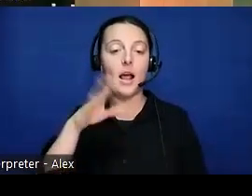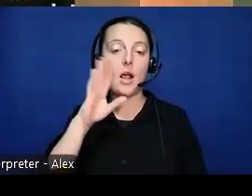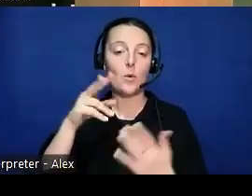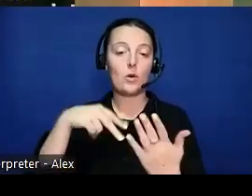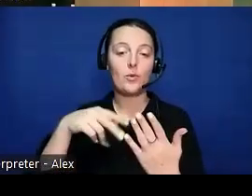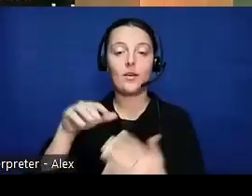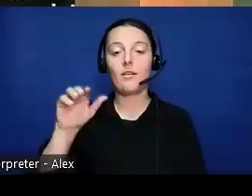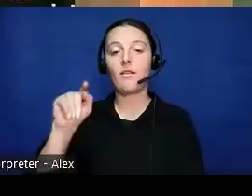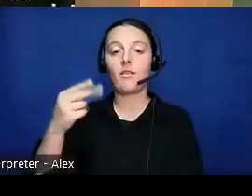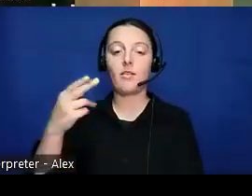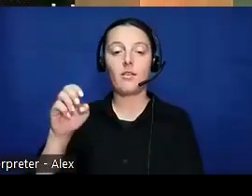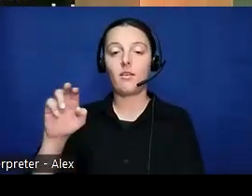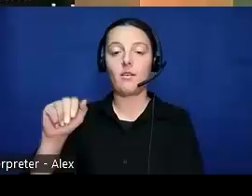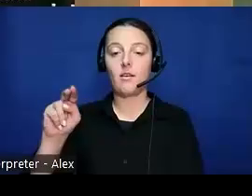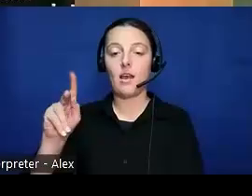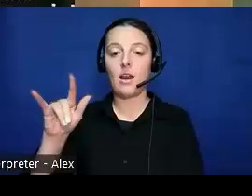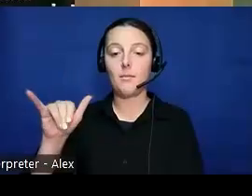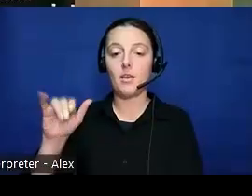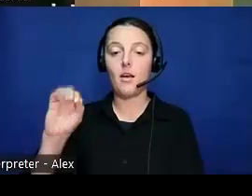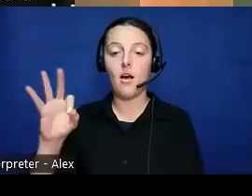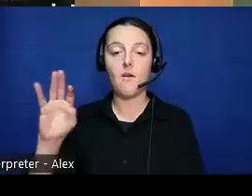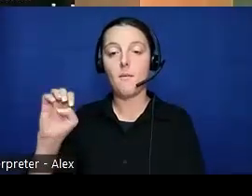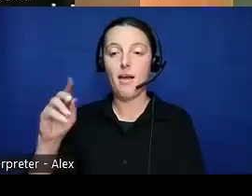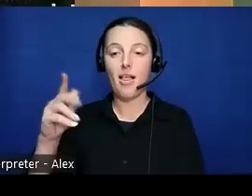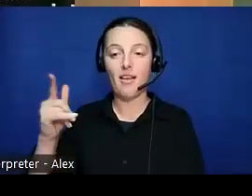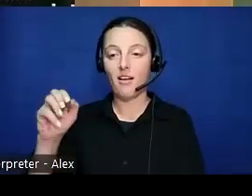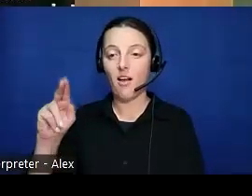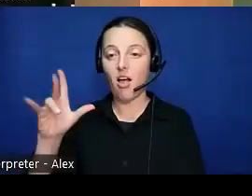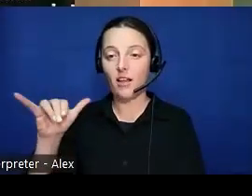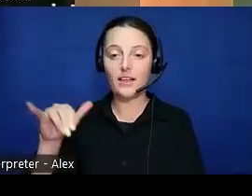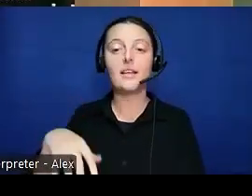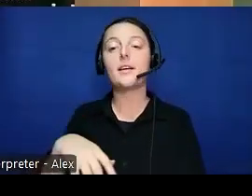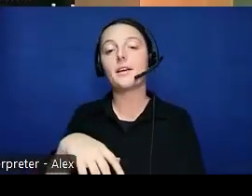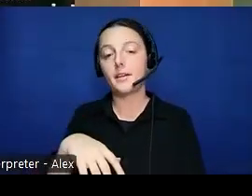know, I'm going to talk about stuff relating to humors, you know, cytoines and all of that stuff,